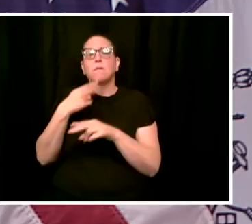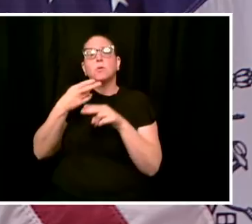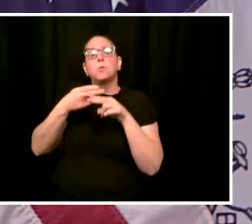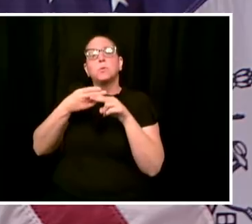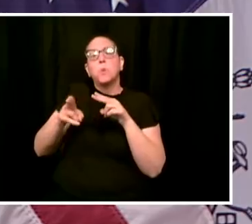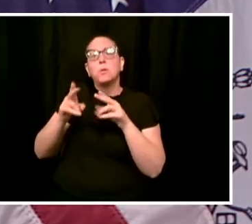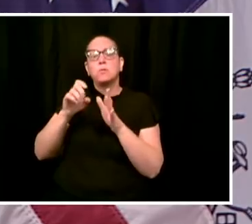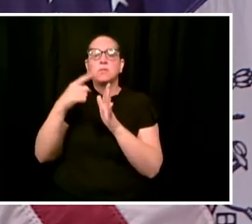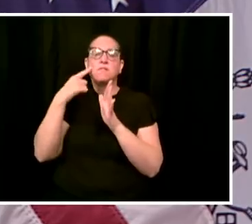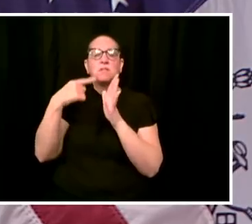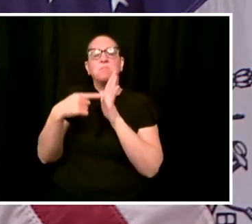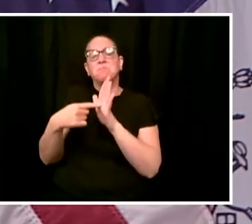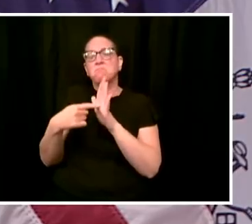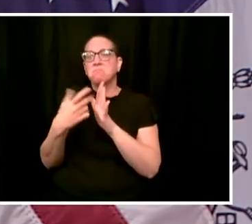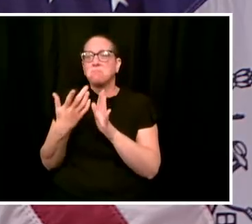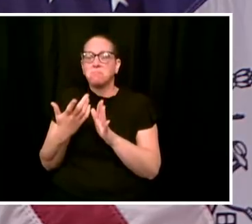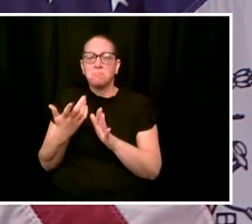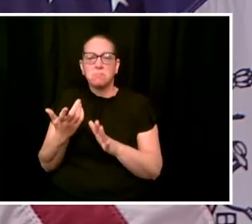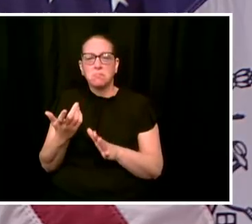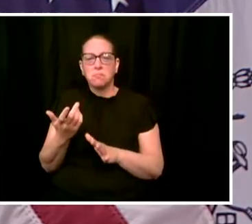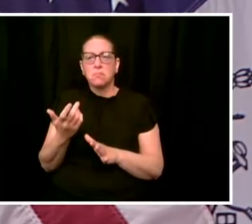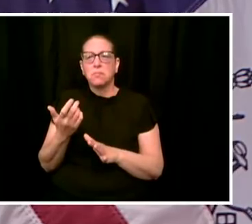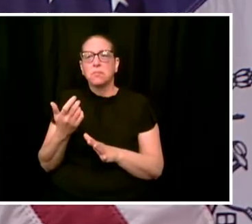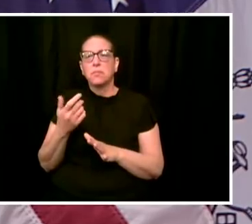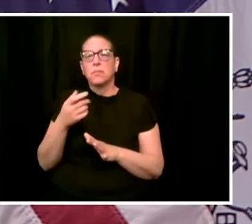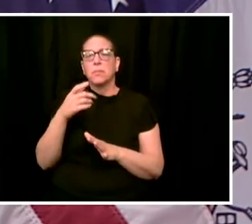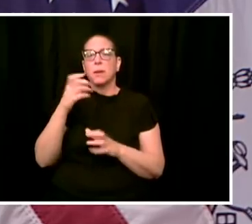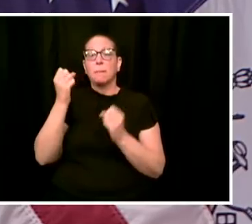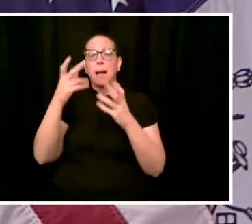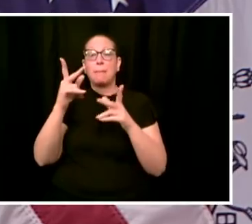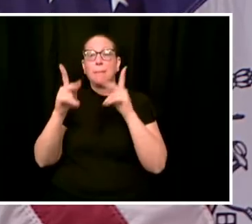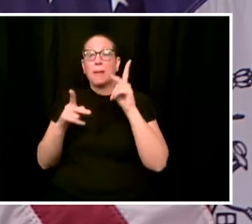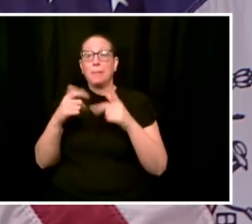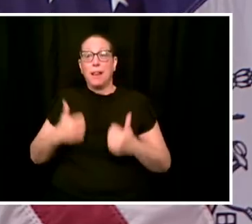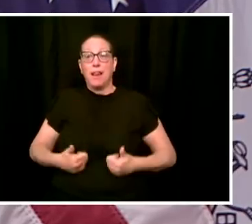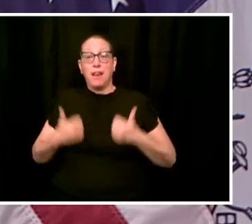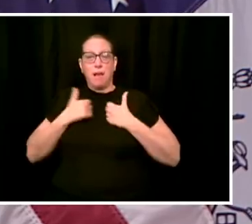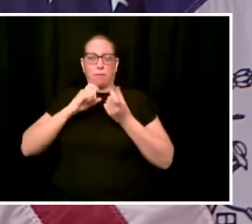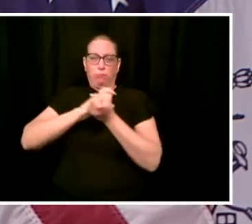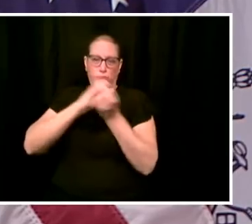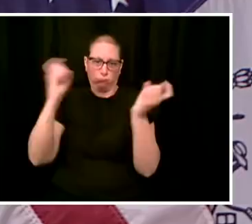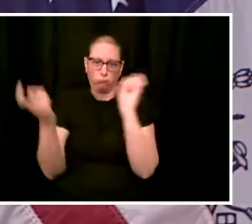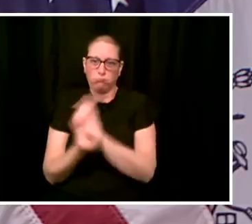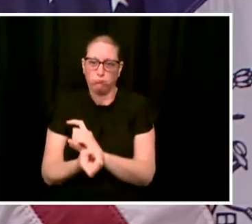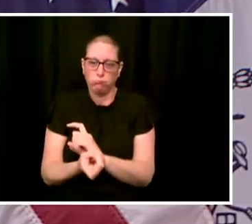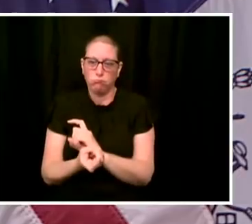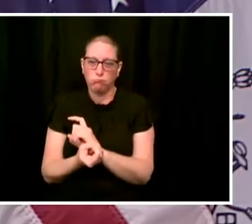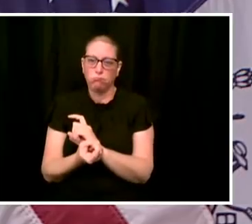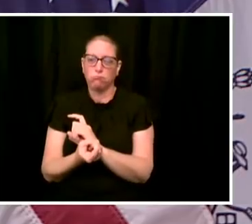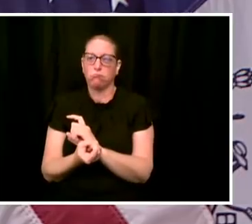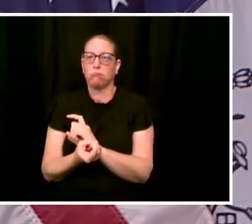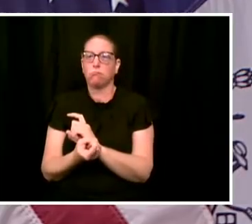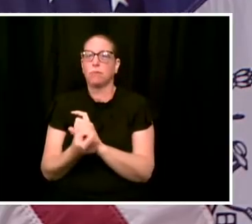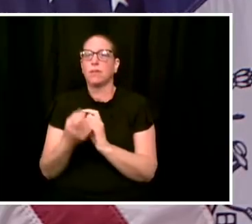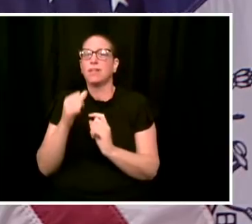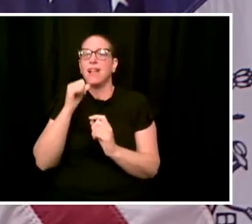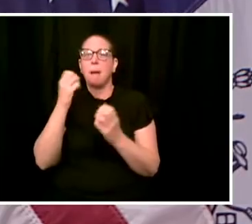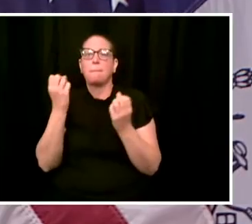SAY THAT AWHT WE'RE SEEING IN THE SHORT TERM IS THAT BECAUSE PEOPLE'S LIVES CHAN SGEO OPROUFNDLY,